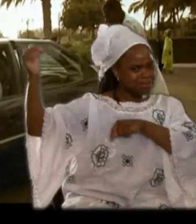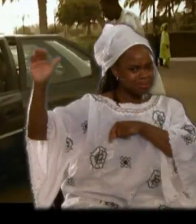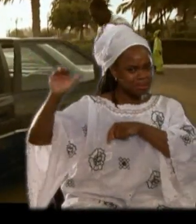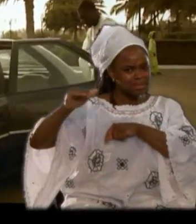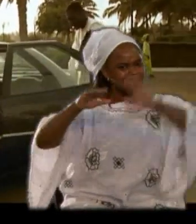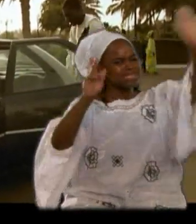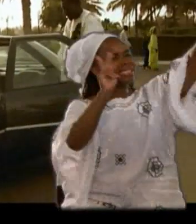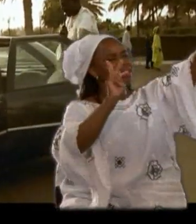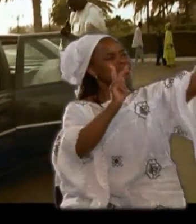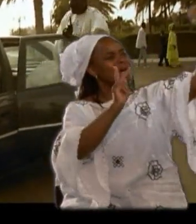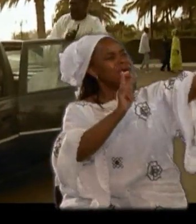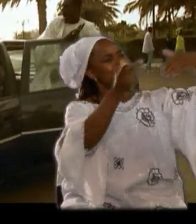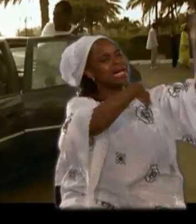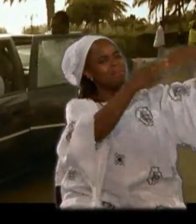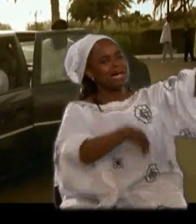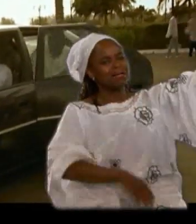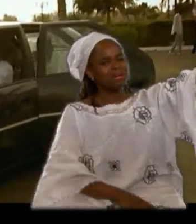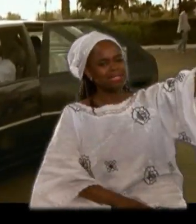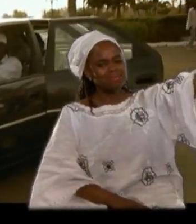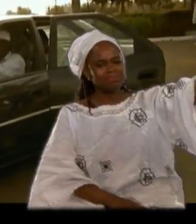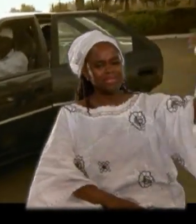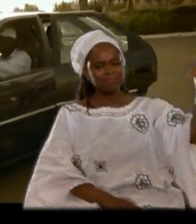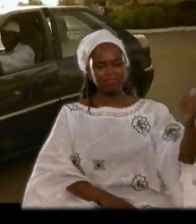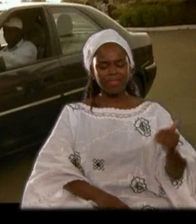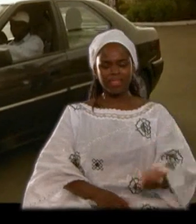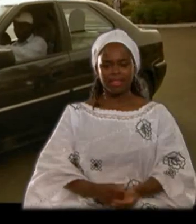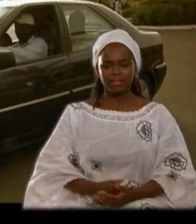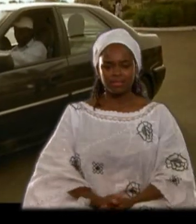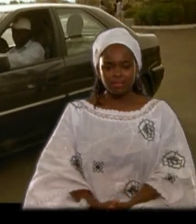Come on! Let's go. Take off. Step on it!